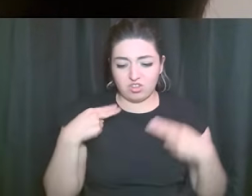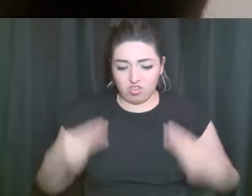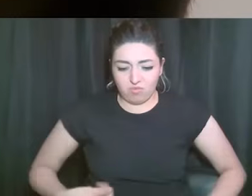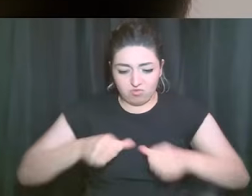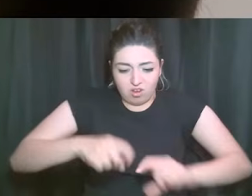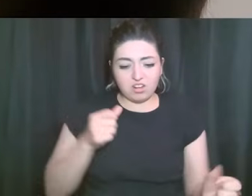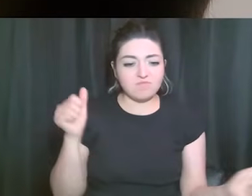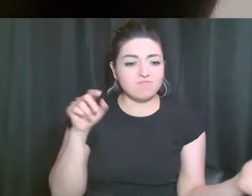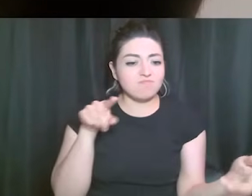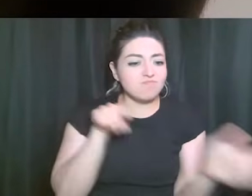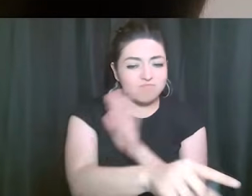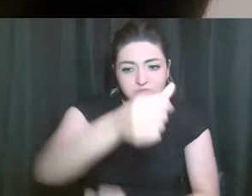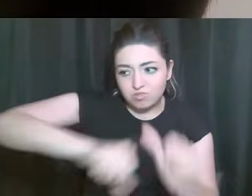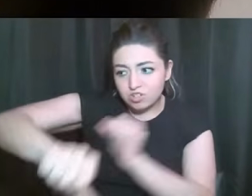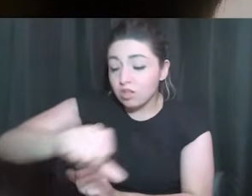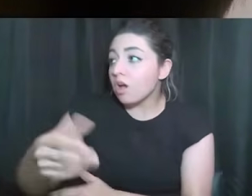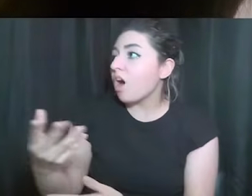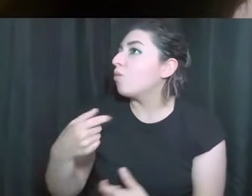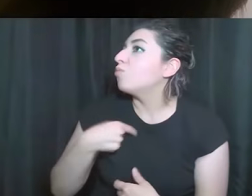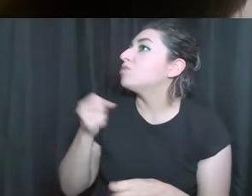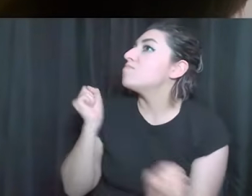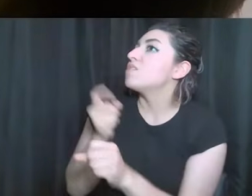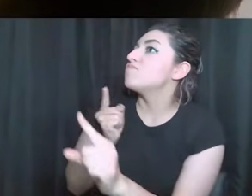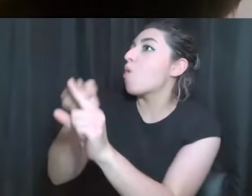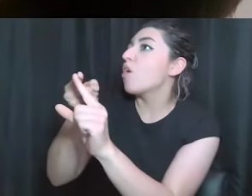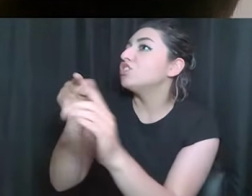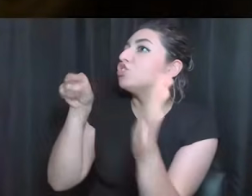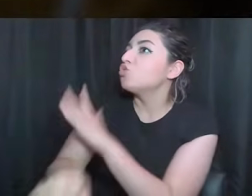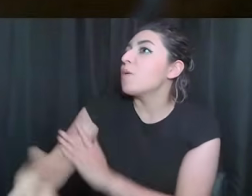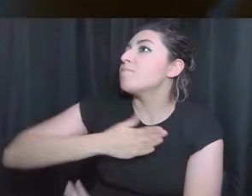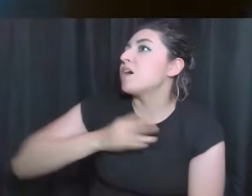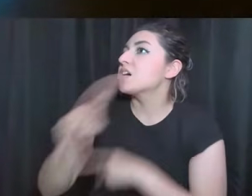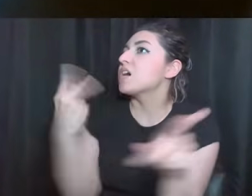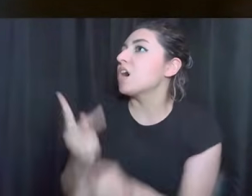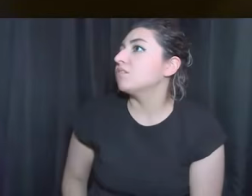and your species trying to destroy itself. I was programmed to destroy my species.